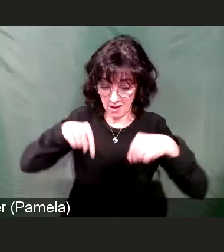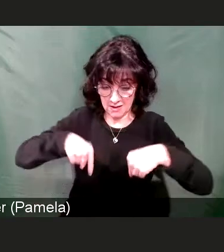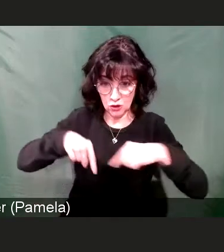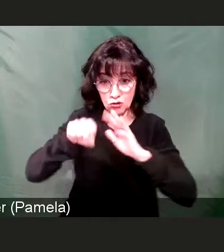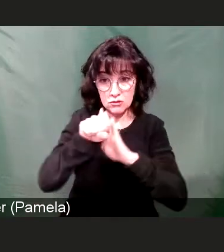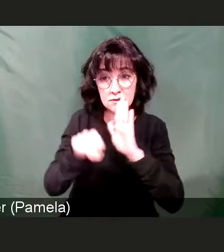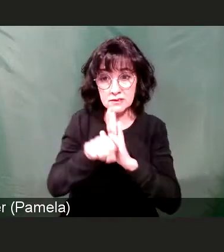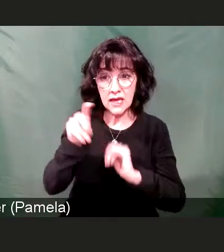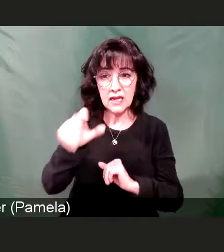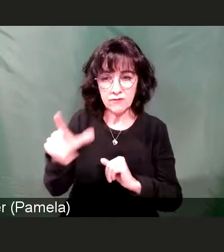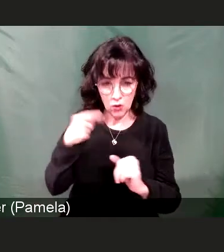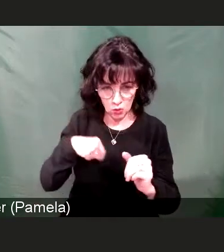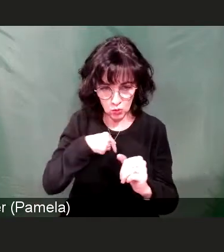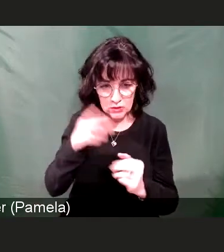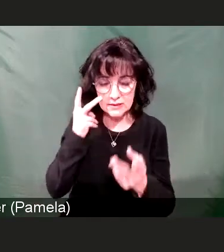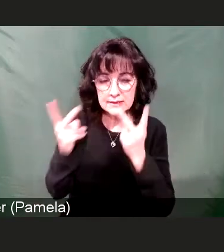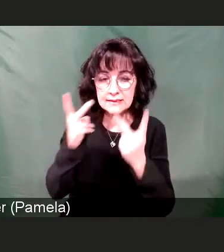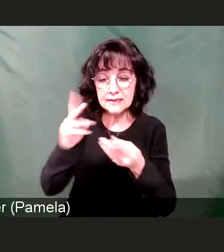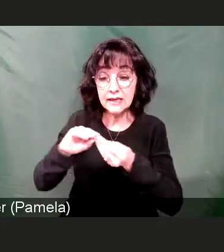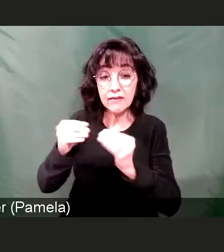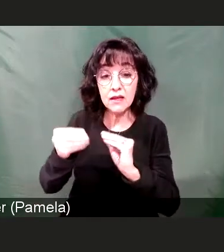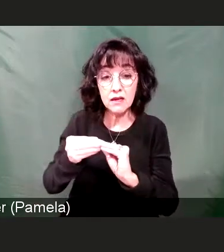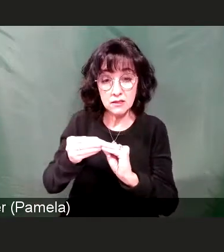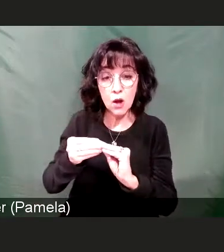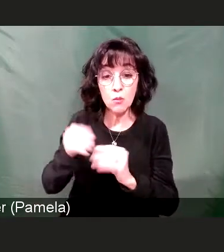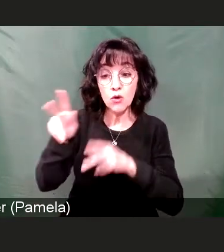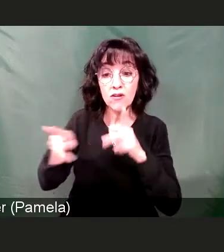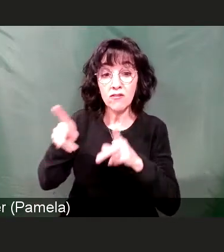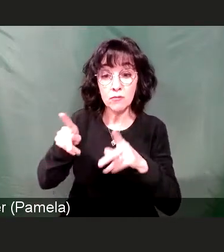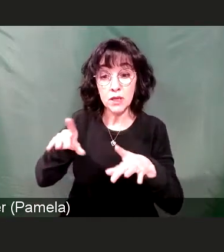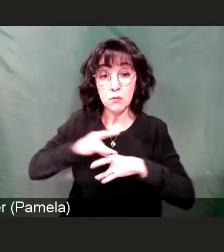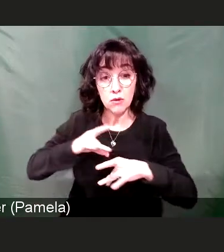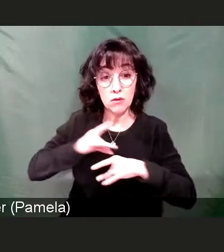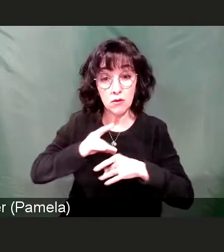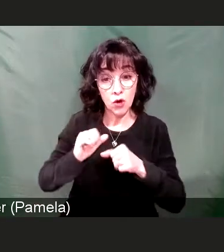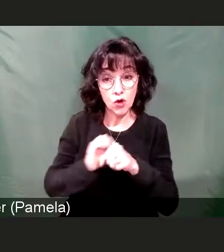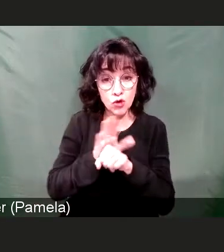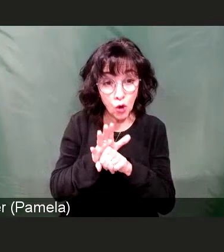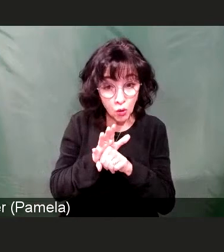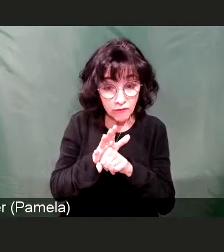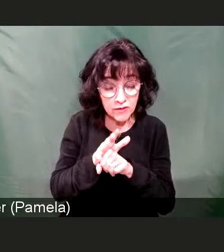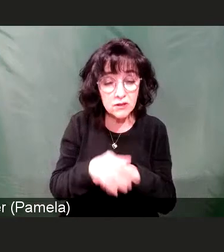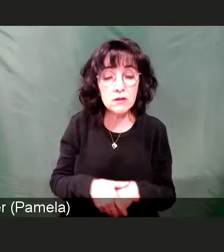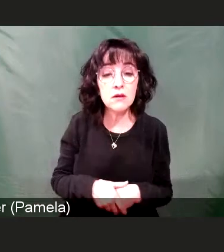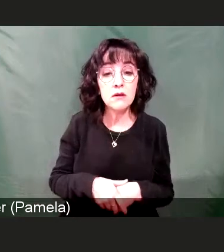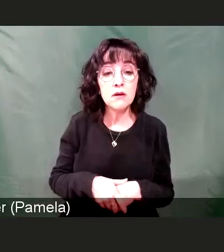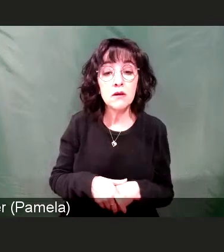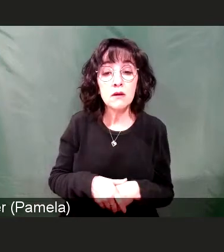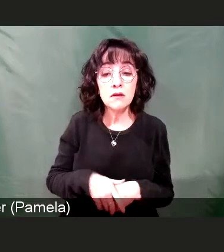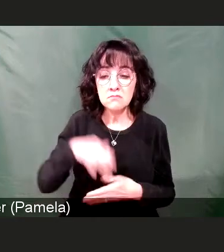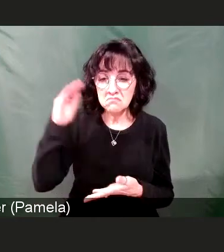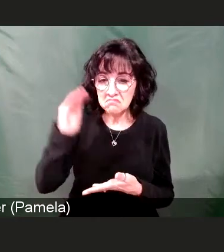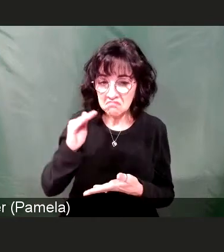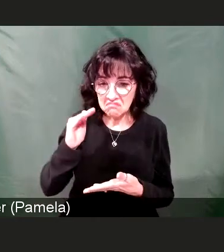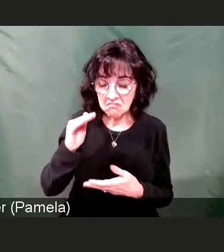We have also seen a decrease in the number of hospitalizations throughout the State of Delaware